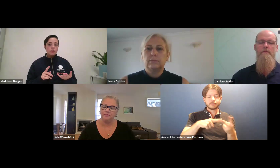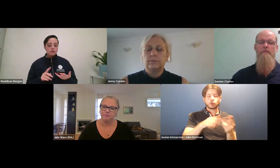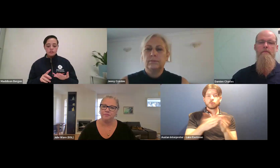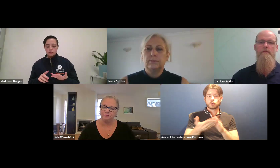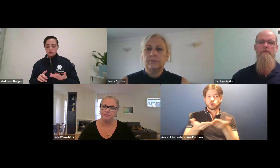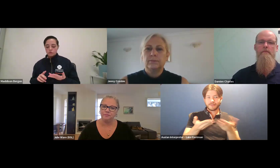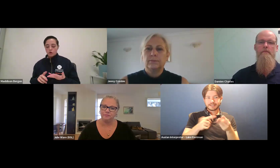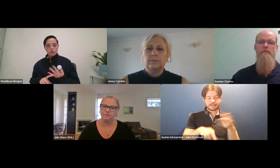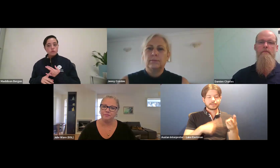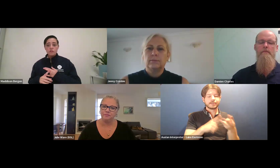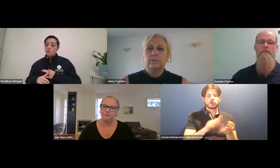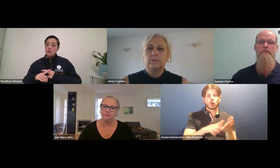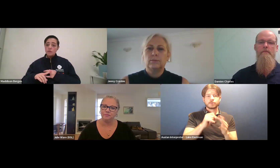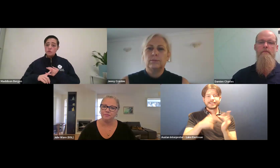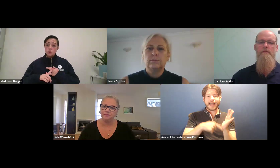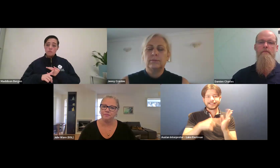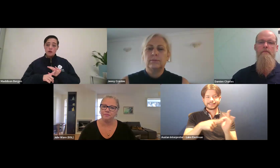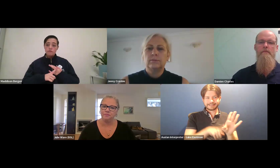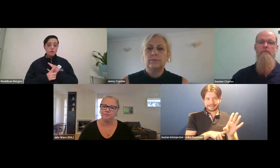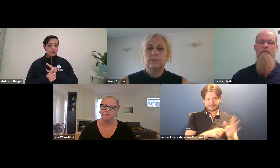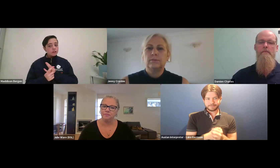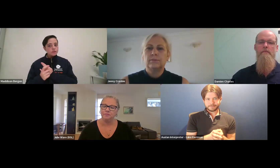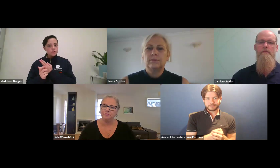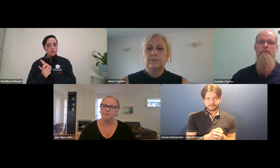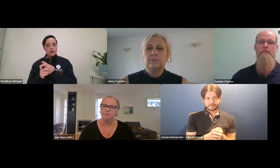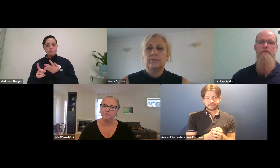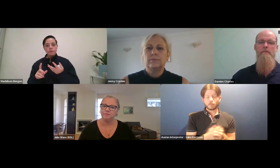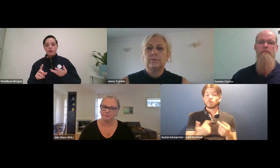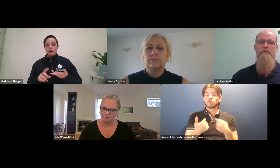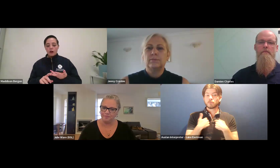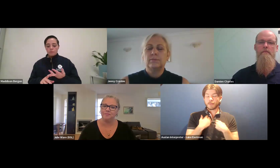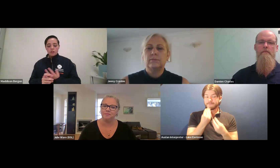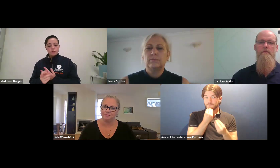I learned skills on cooking food. I also